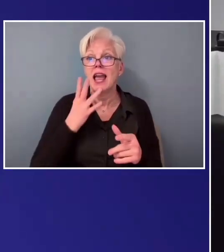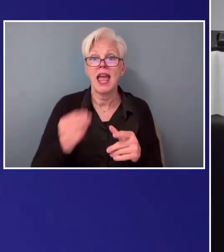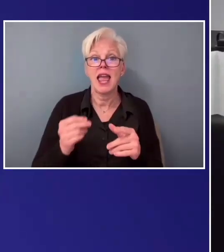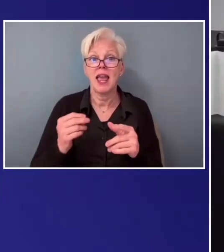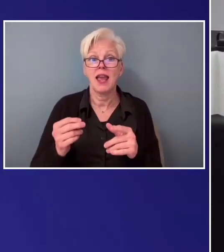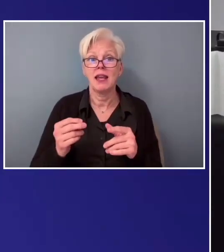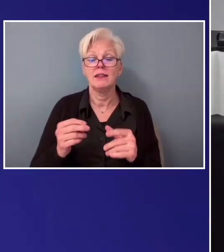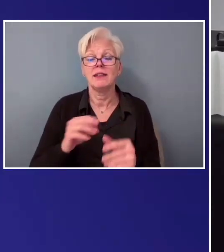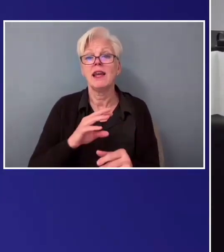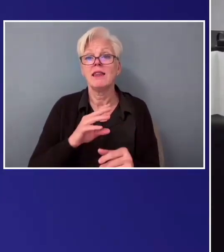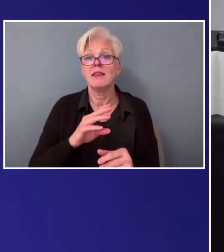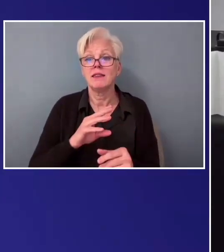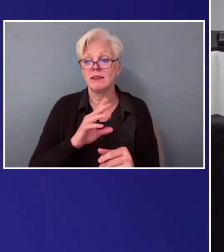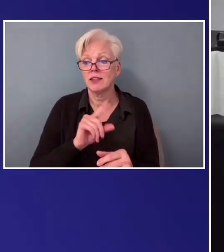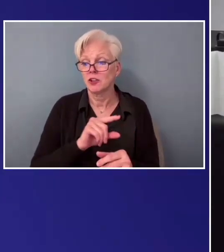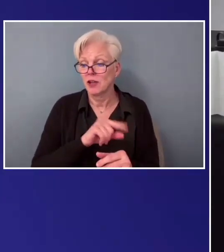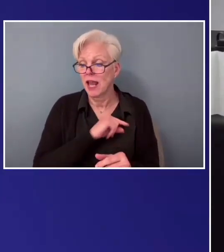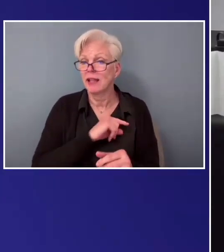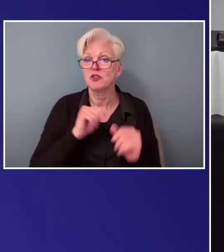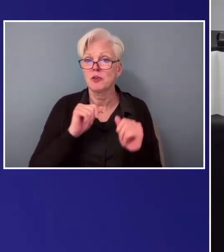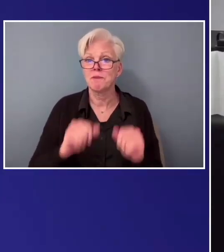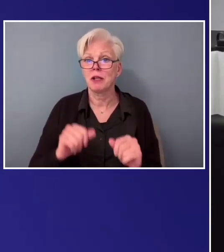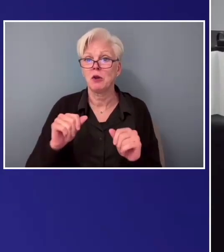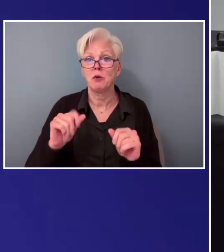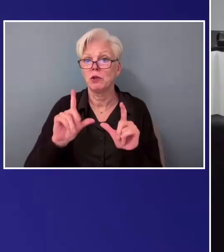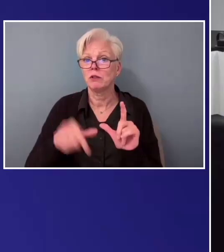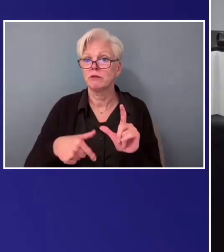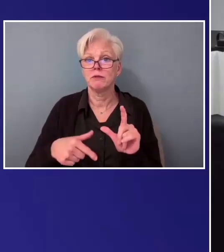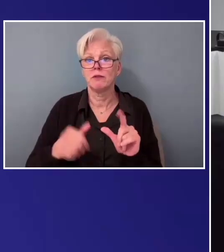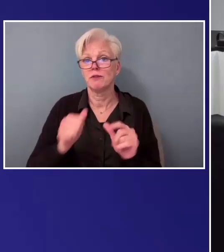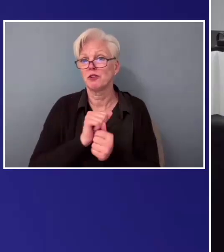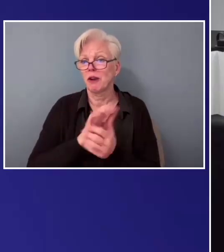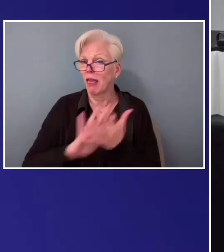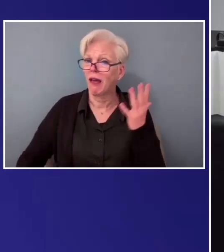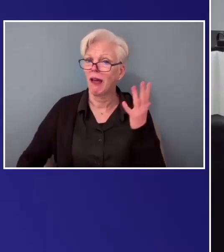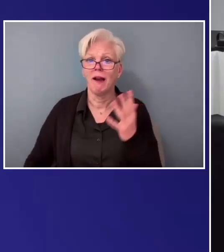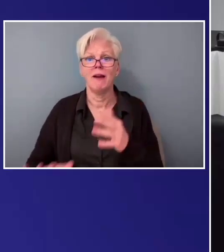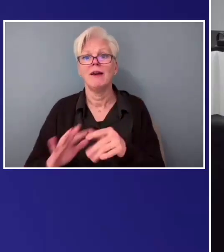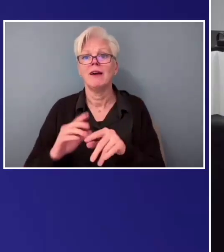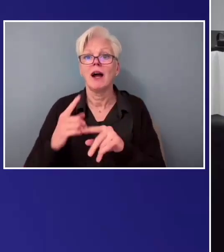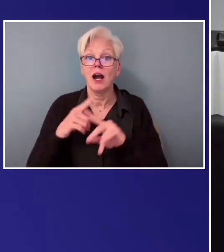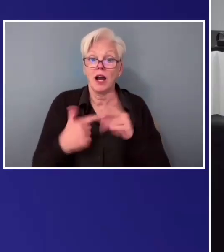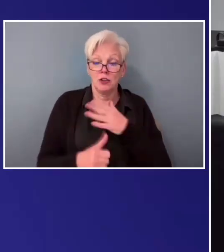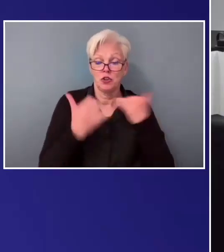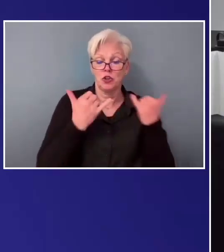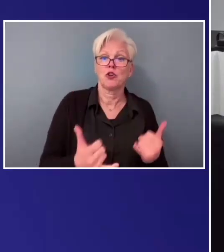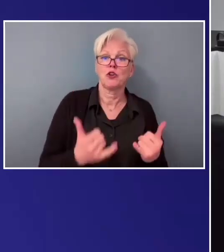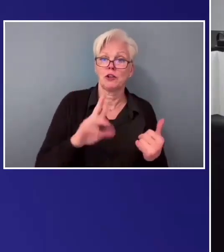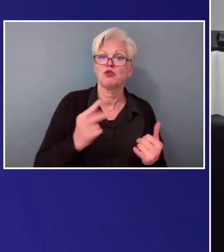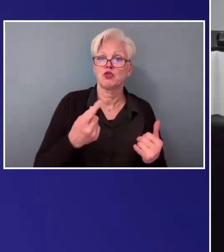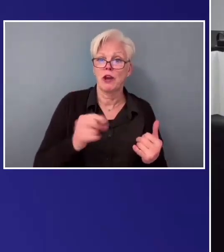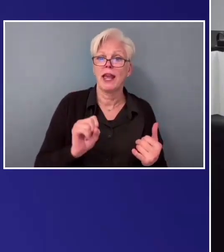under, under current regs. So that's, that's your base. So this is actually an improvement over